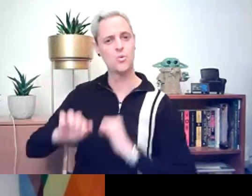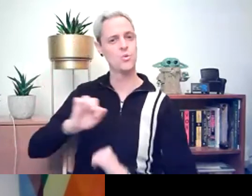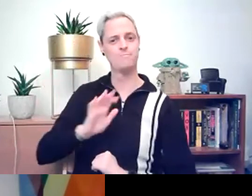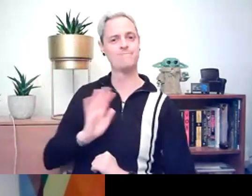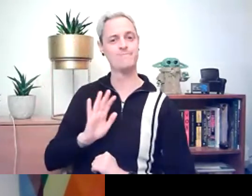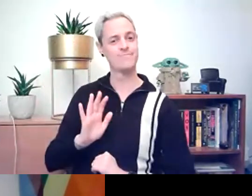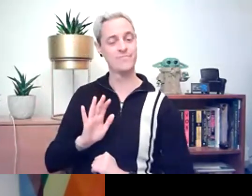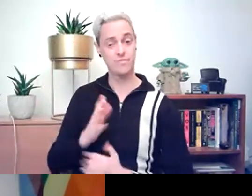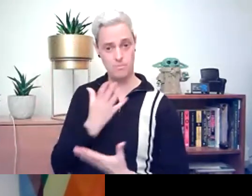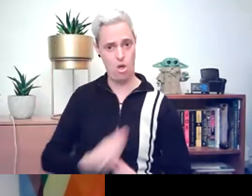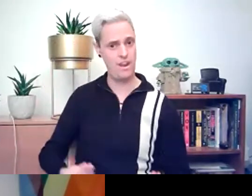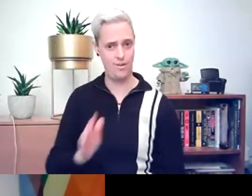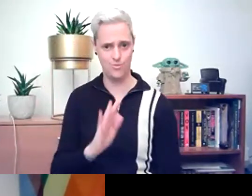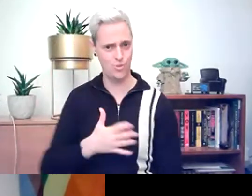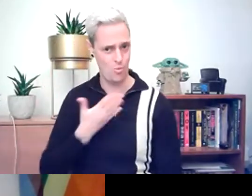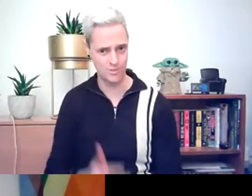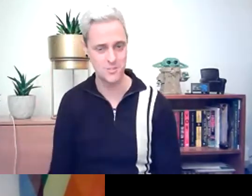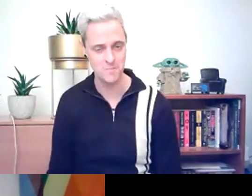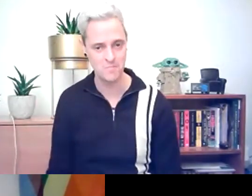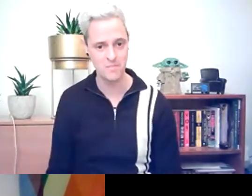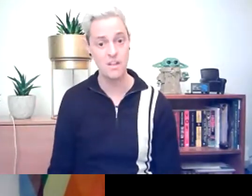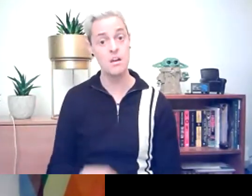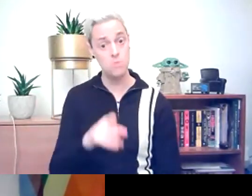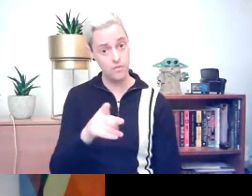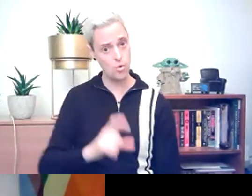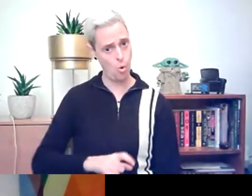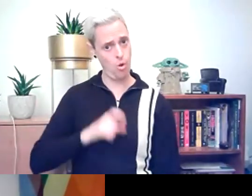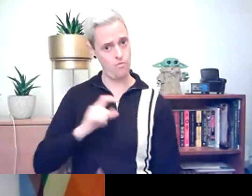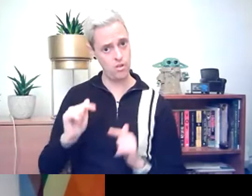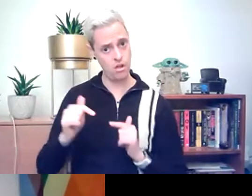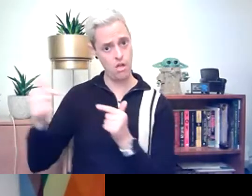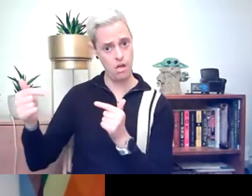18:58:39 But if you do challenge people you're able to try and compassionately where possible